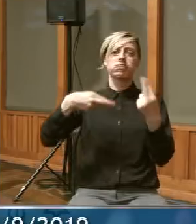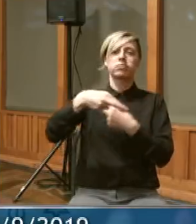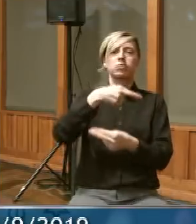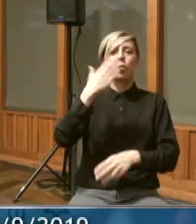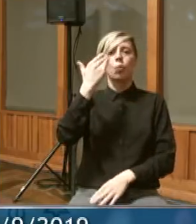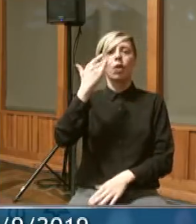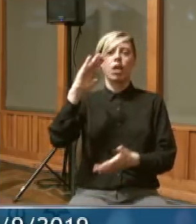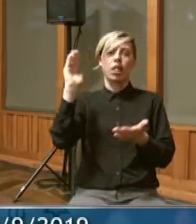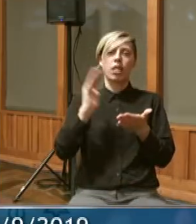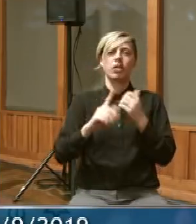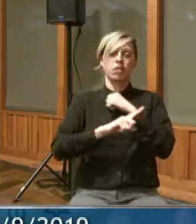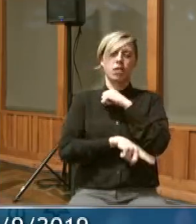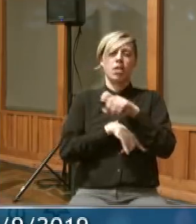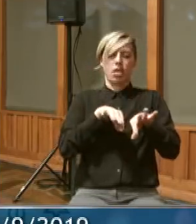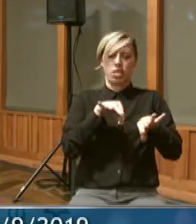BLOCK RADIUS AROUND THEM AND PAY FOR THEMSELVES BY REDUCING THE